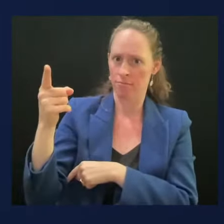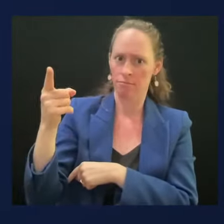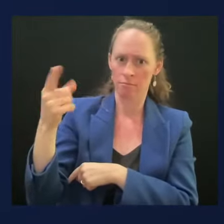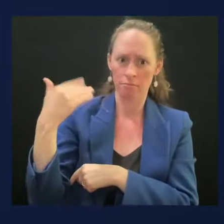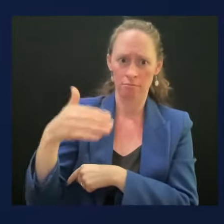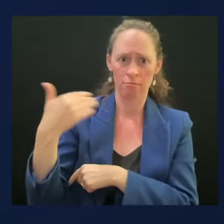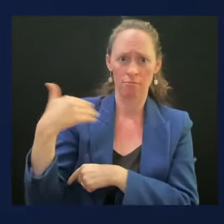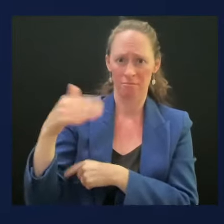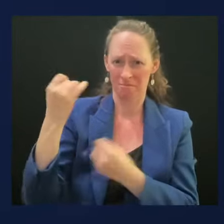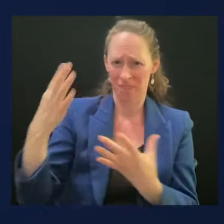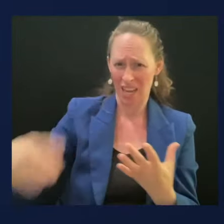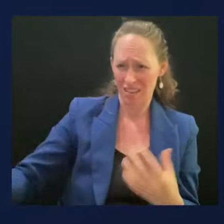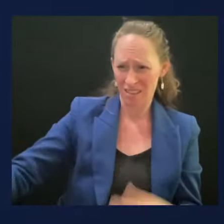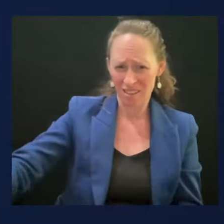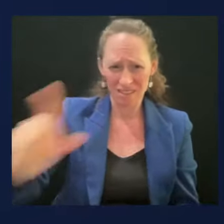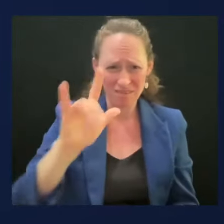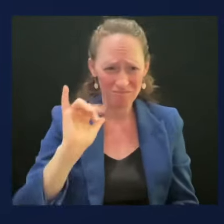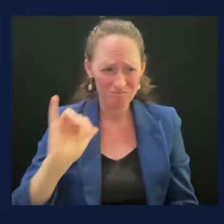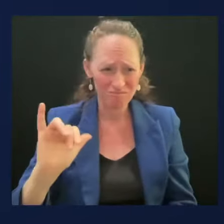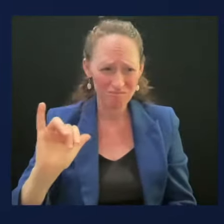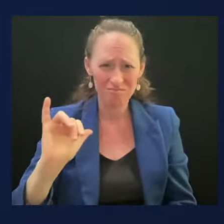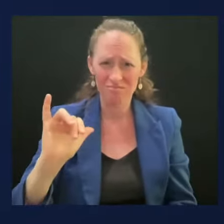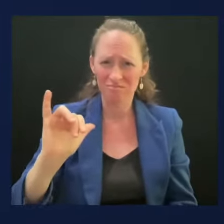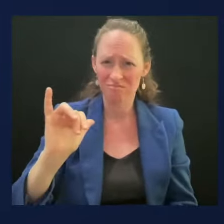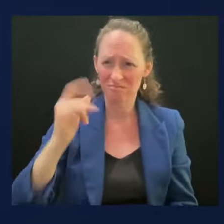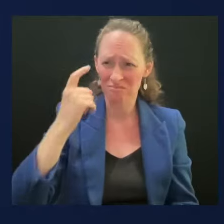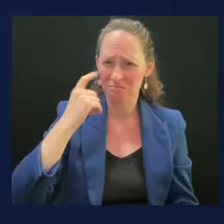he asked, "What brought these men here?